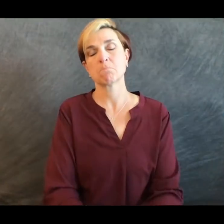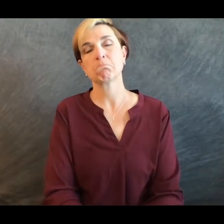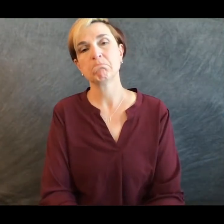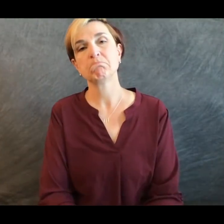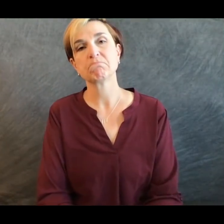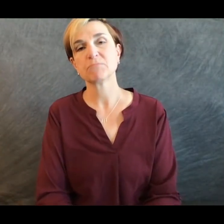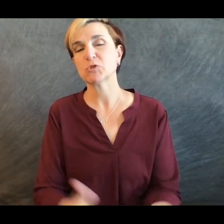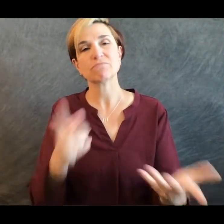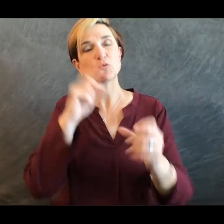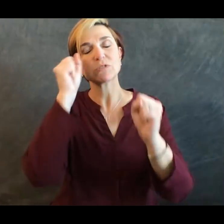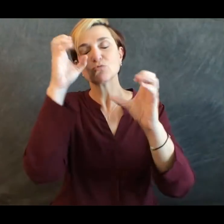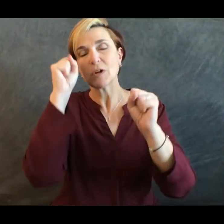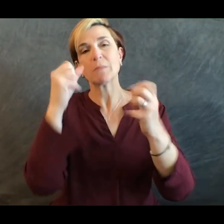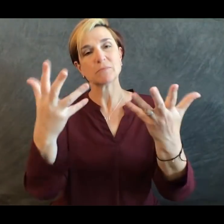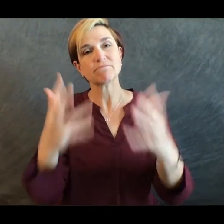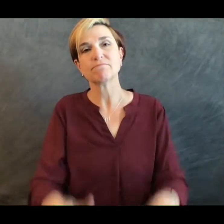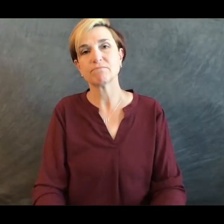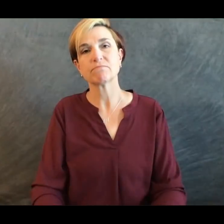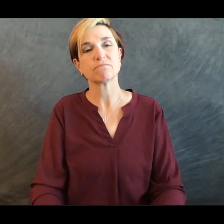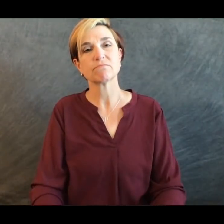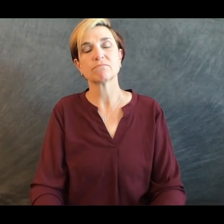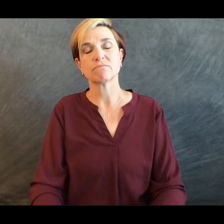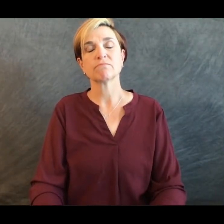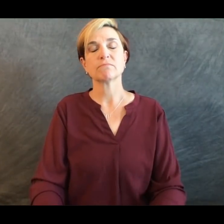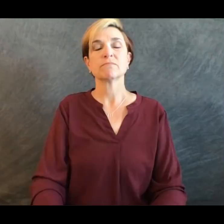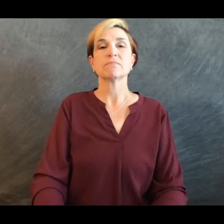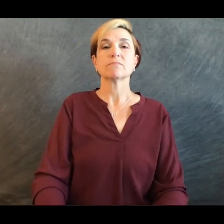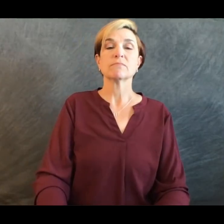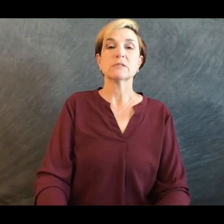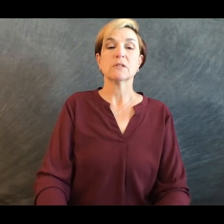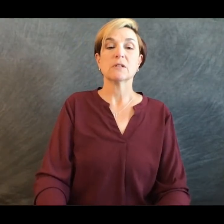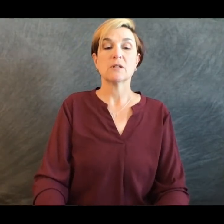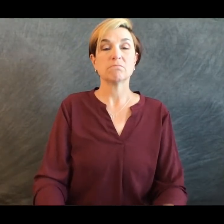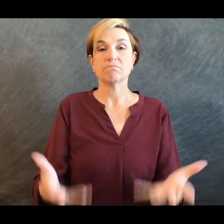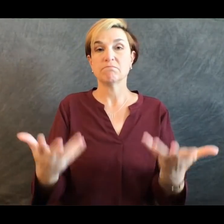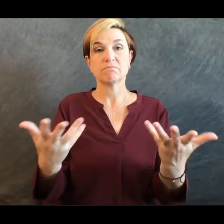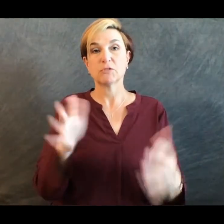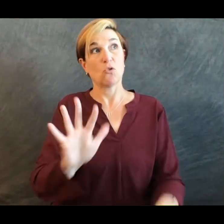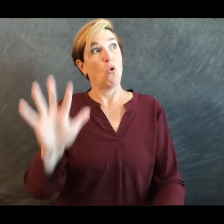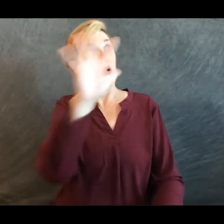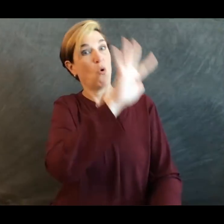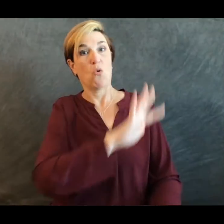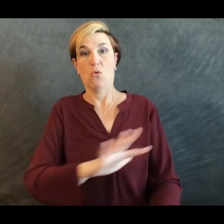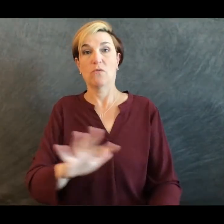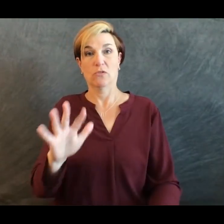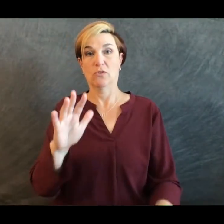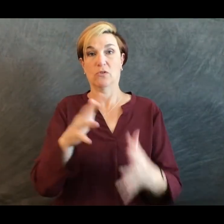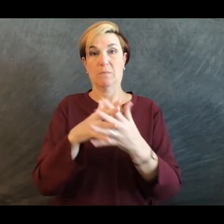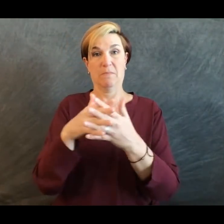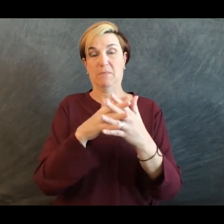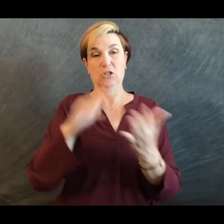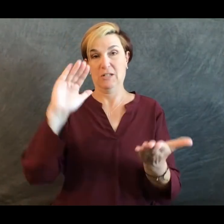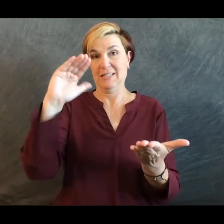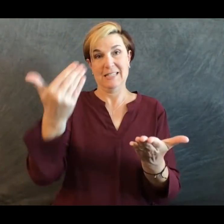with no exceptions it's looking like it's lower and again that's because of